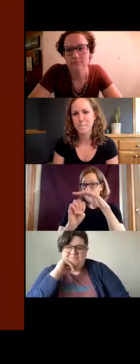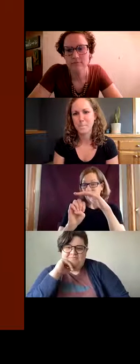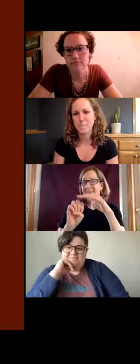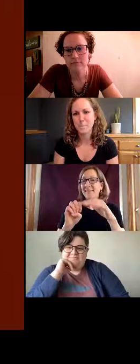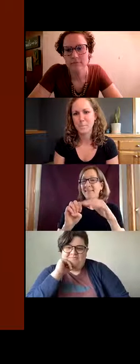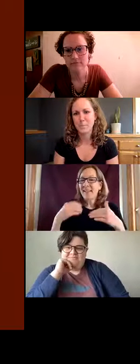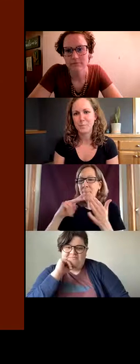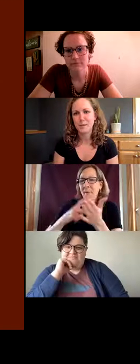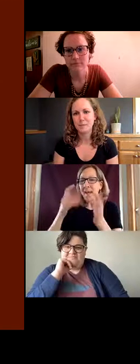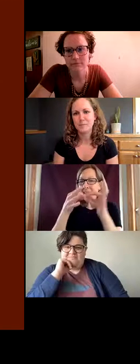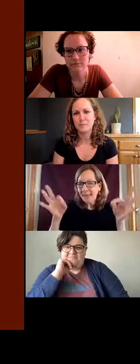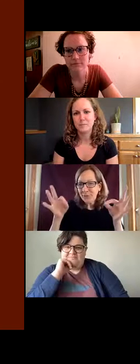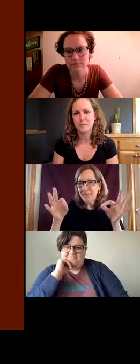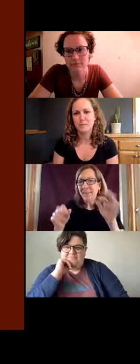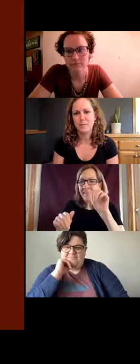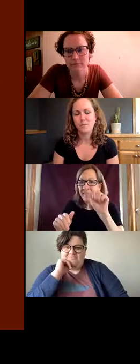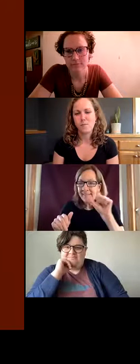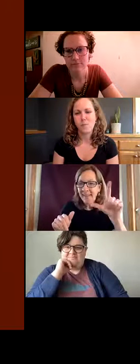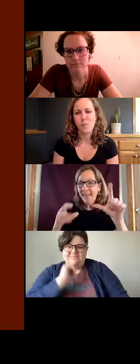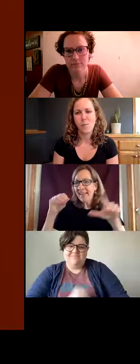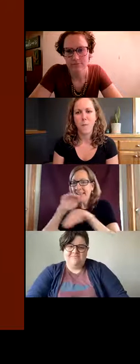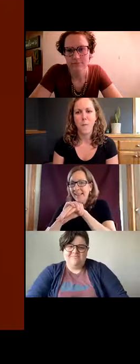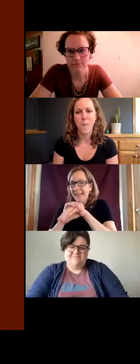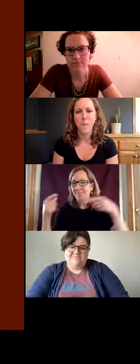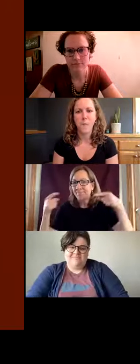Michele: MSAD elementary is a bilingual program,